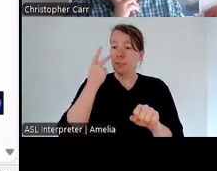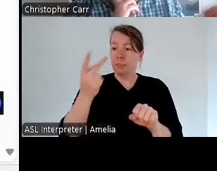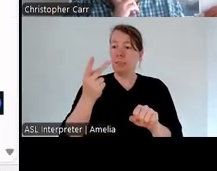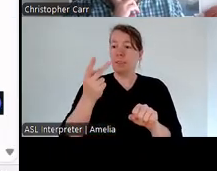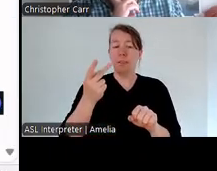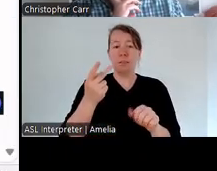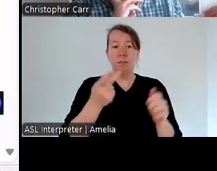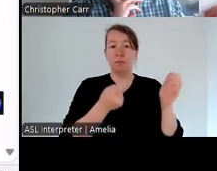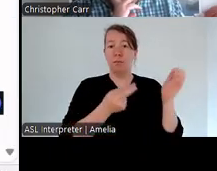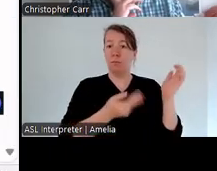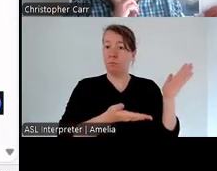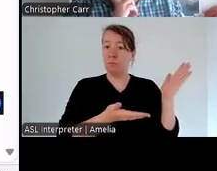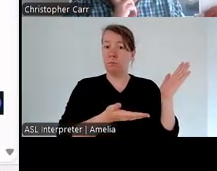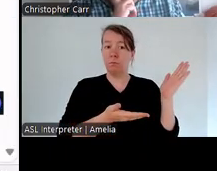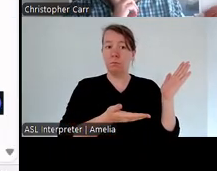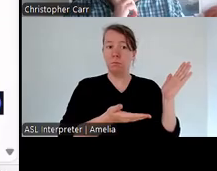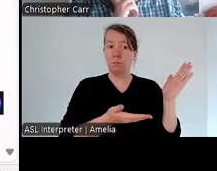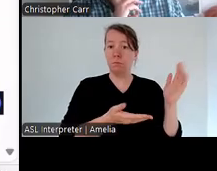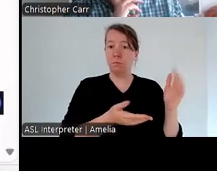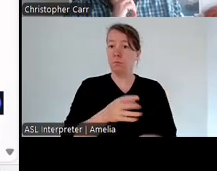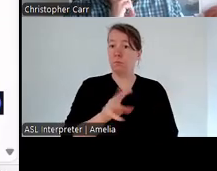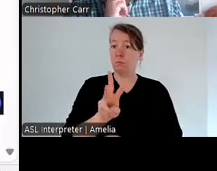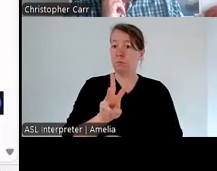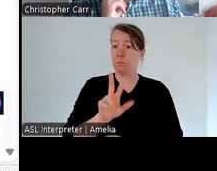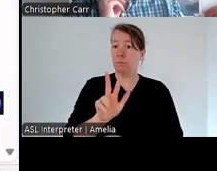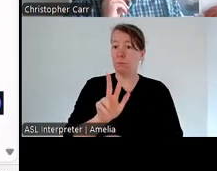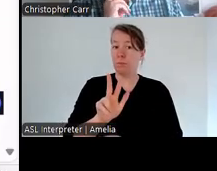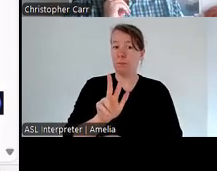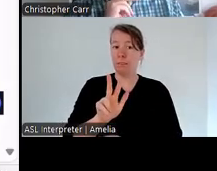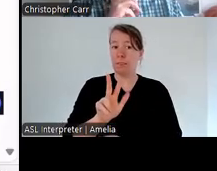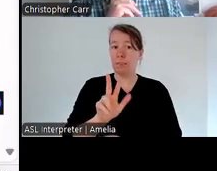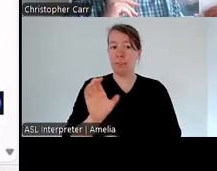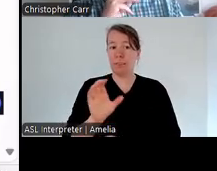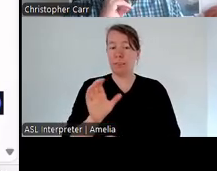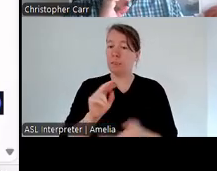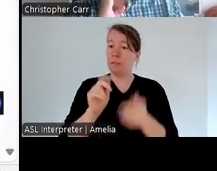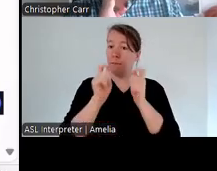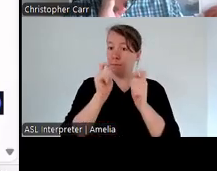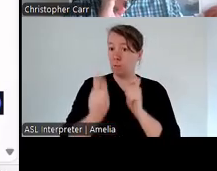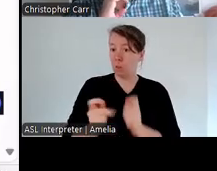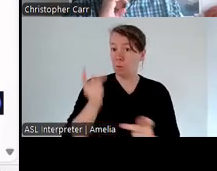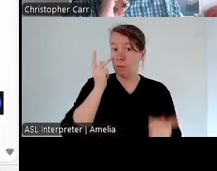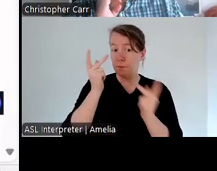And this is a W3C community group note, visual adjustments. We define the variables.